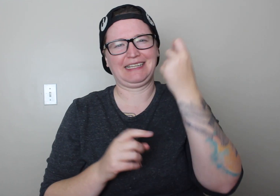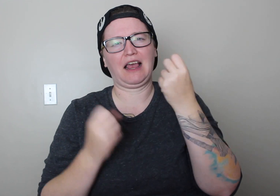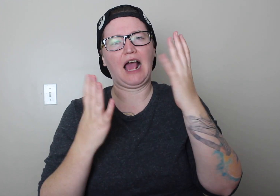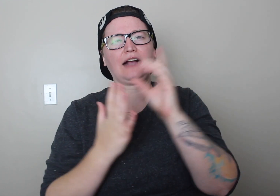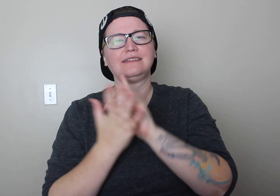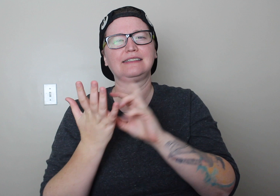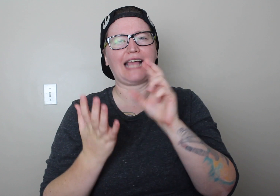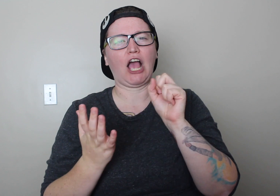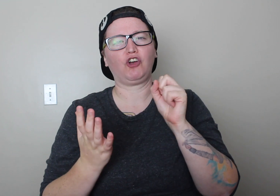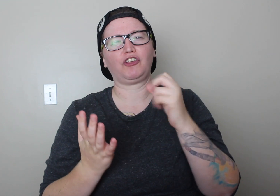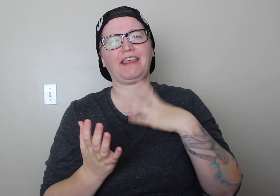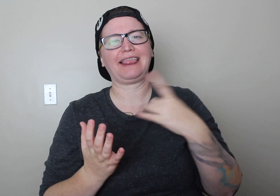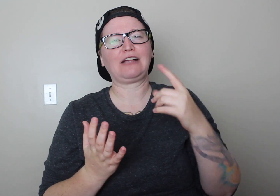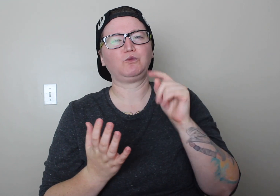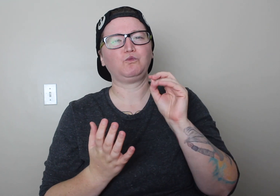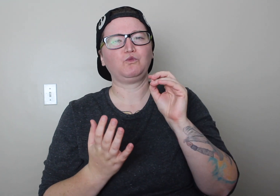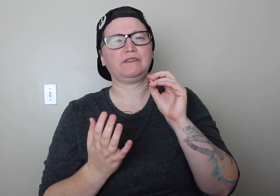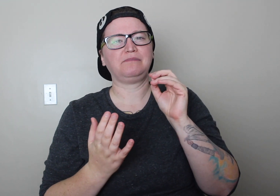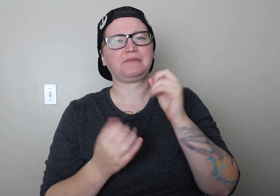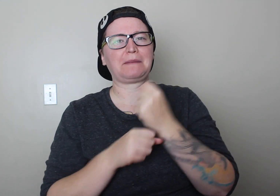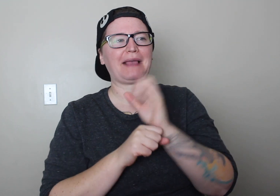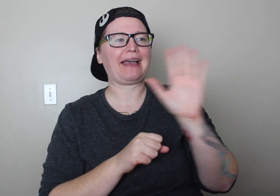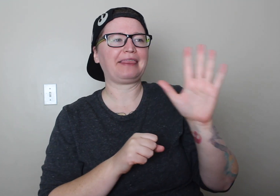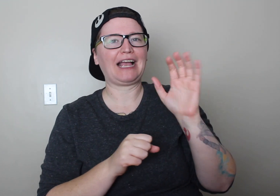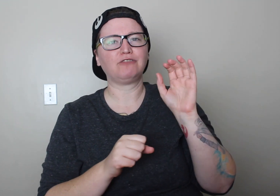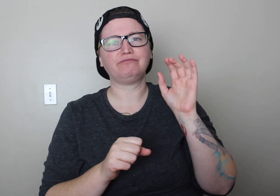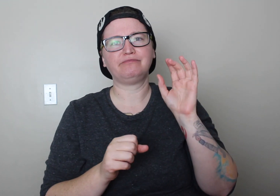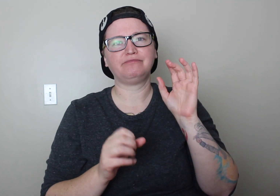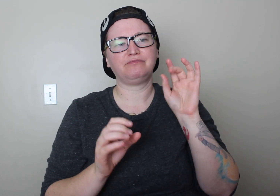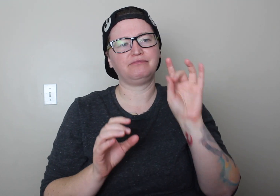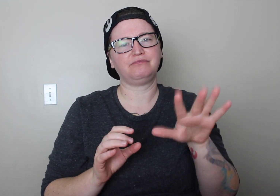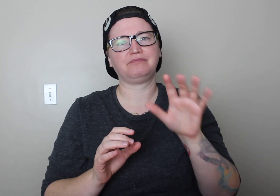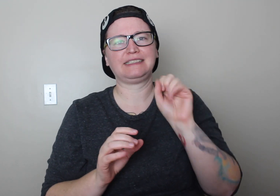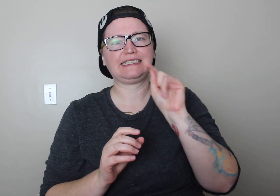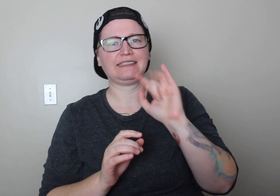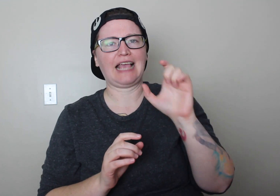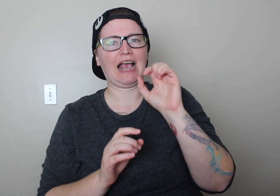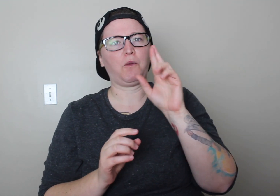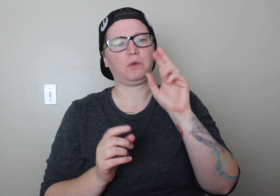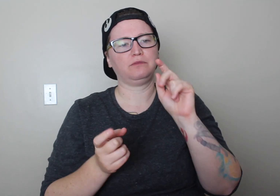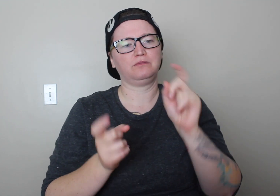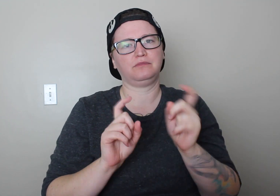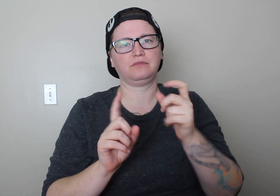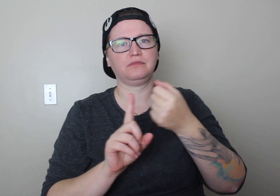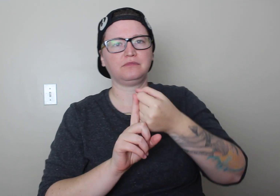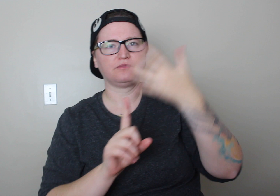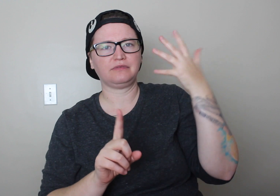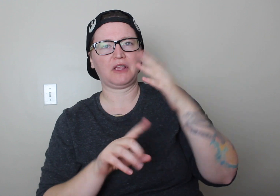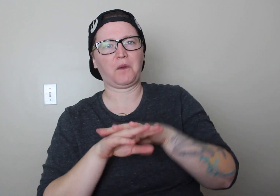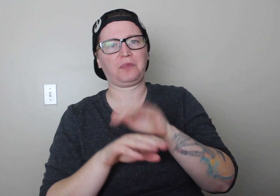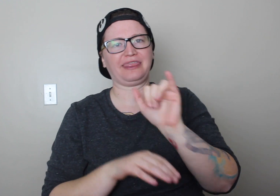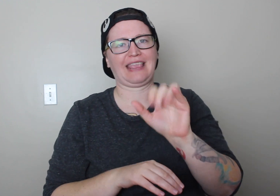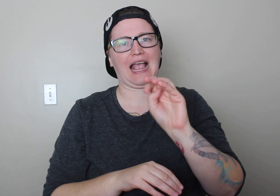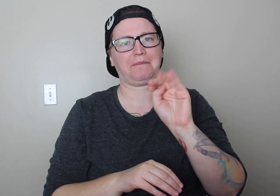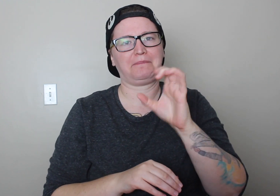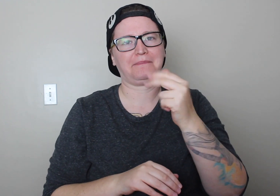A lot of game designers like to put their style on this mechanic or expand on it.